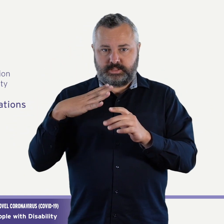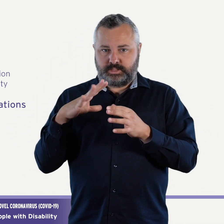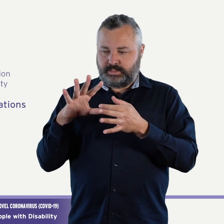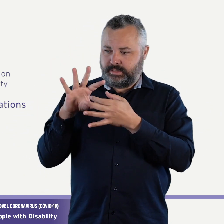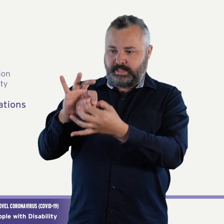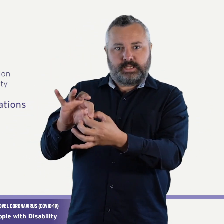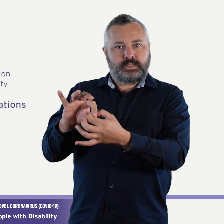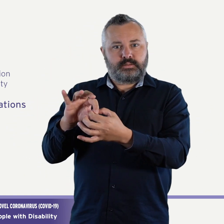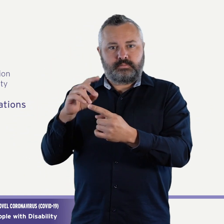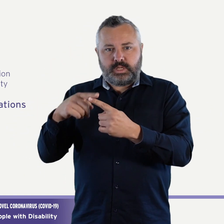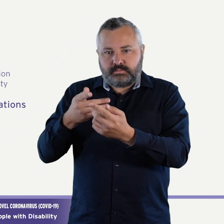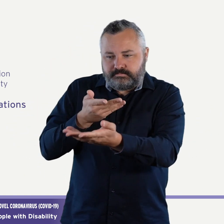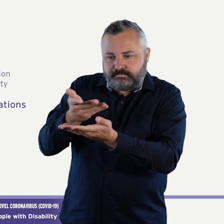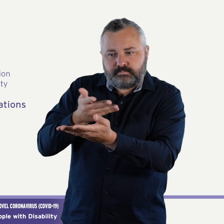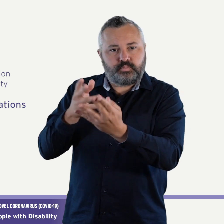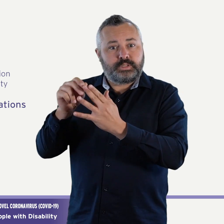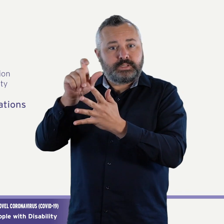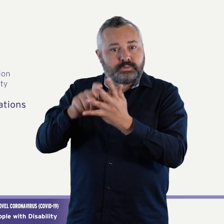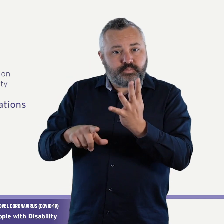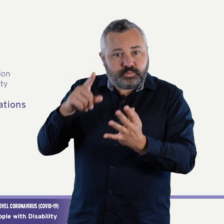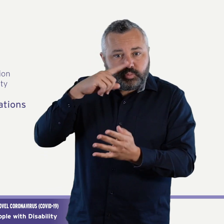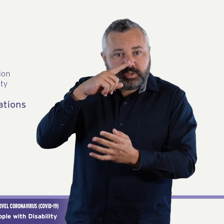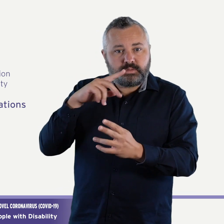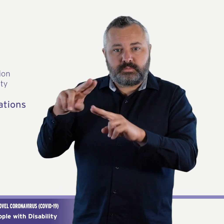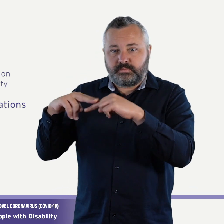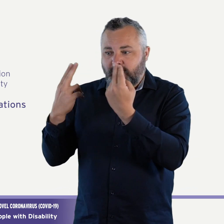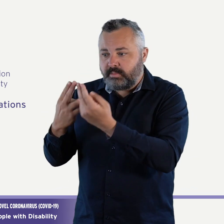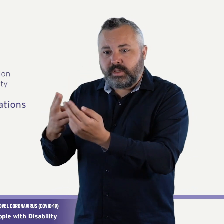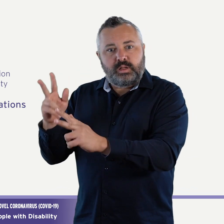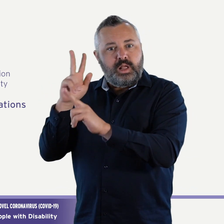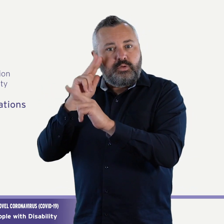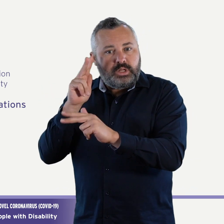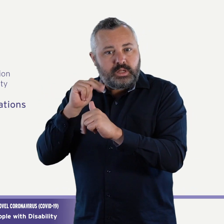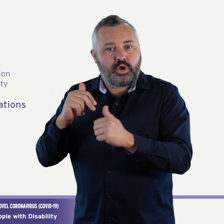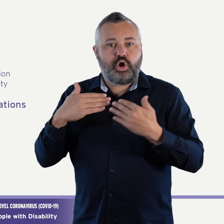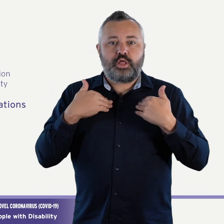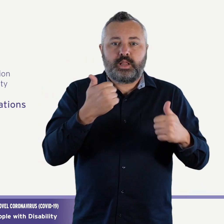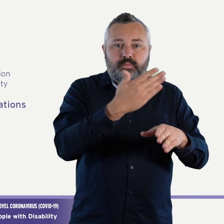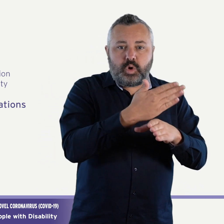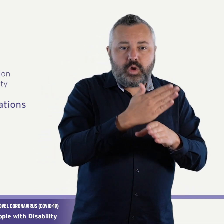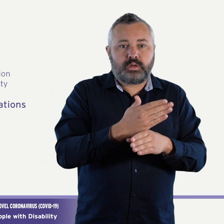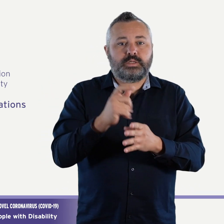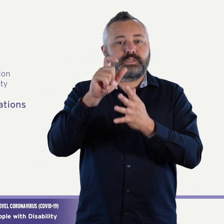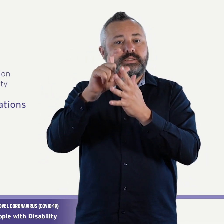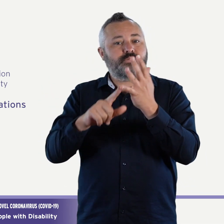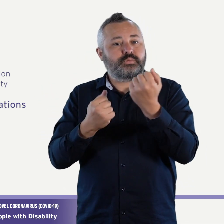Engage and collaborate with people with disability, their families, carers, health workers, disability support